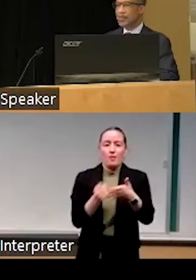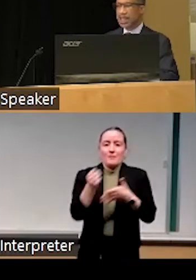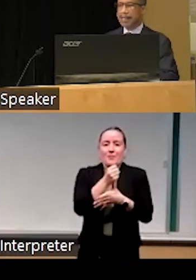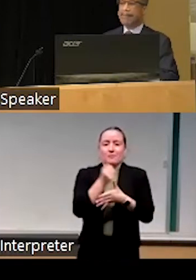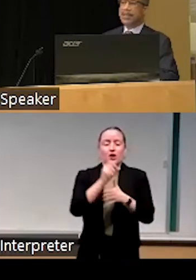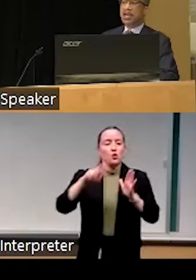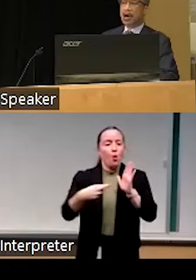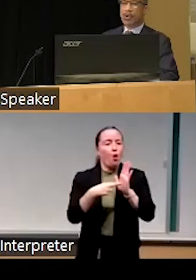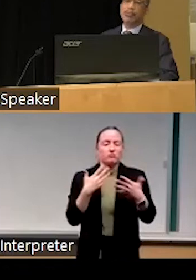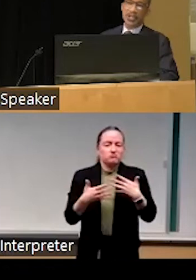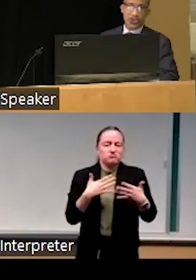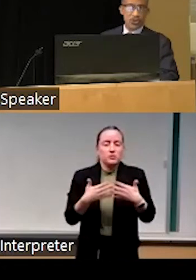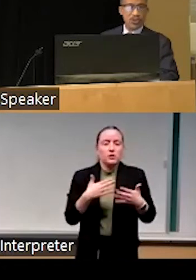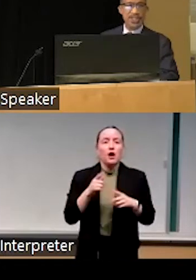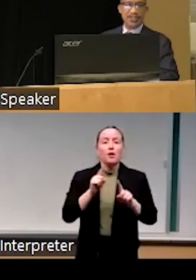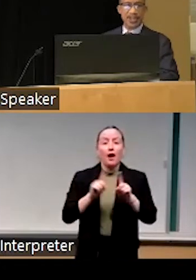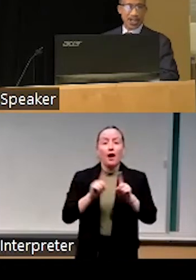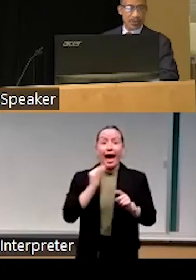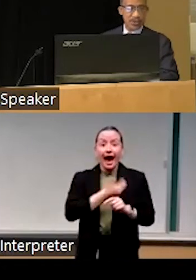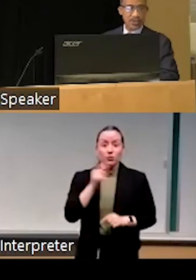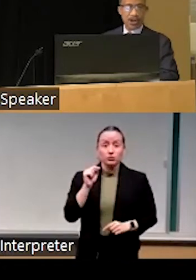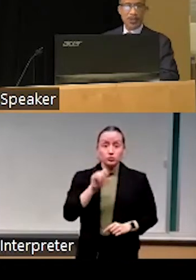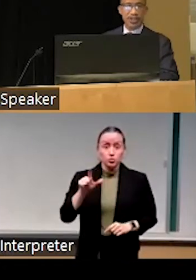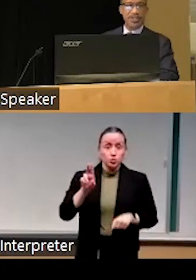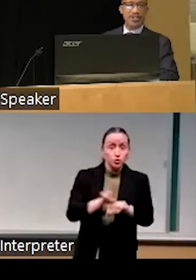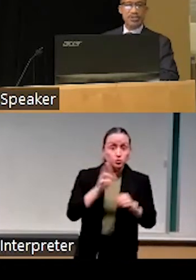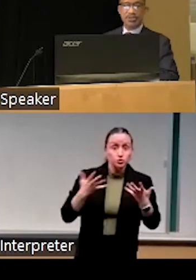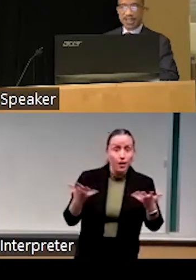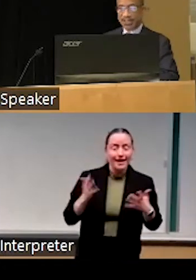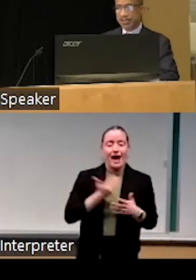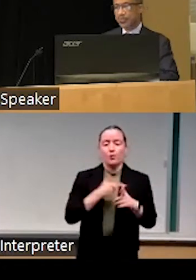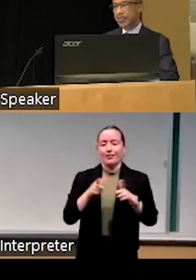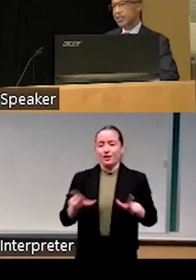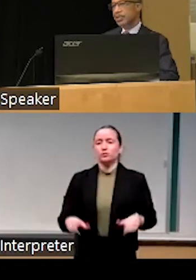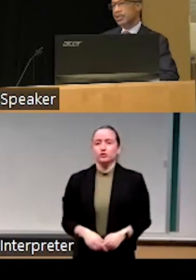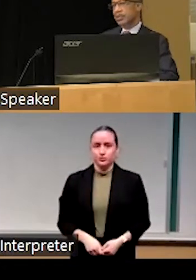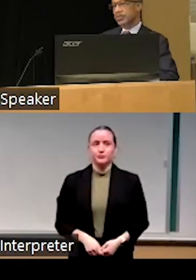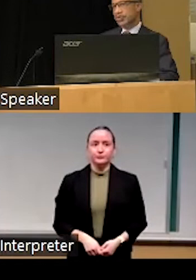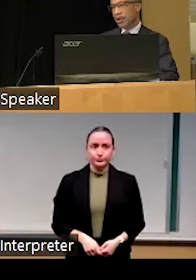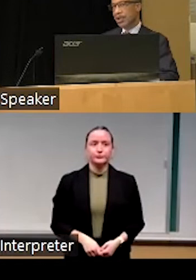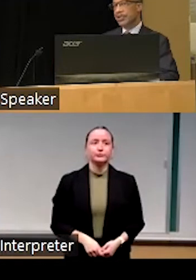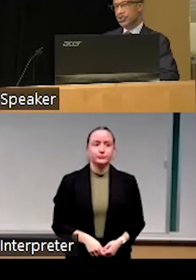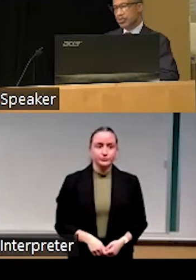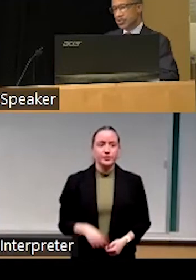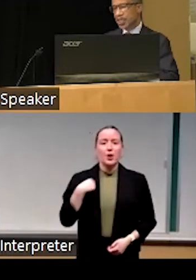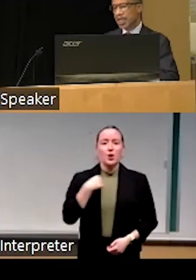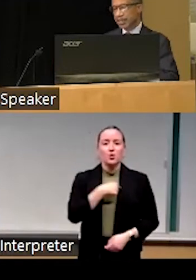might be our primary tool is our language our ability to listen to talk to communicate